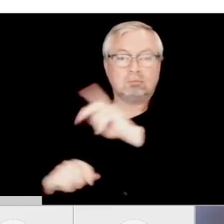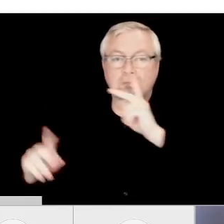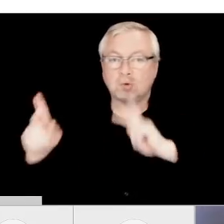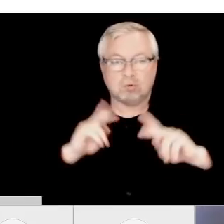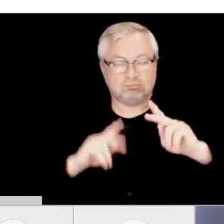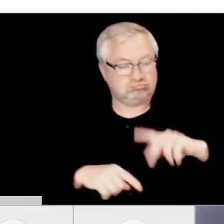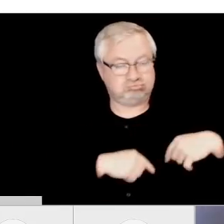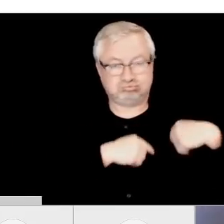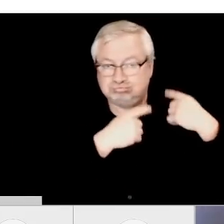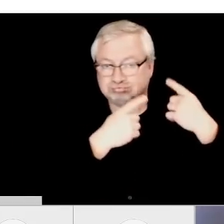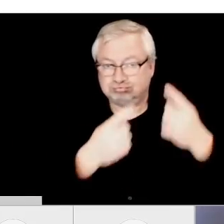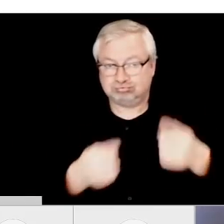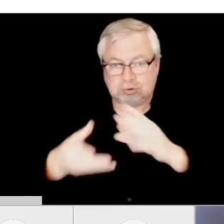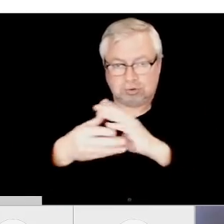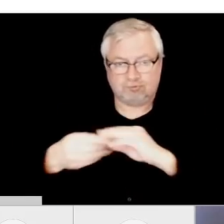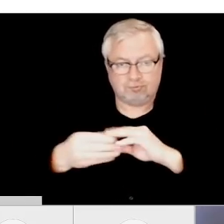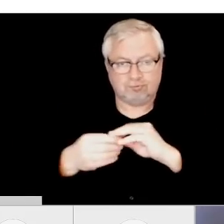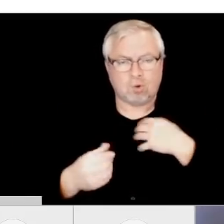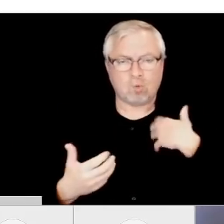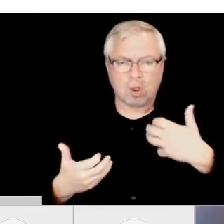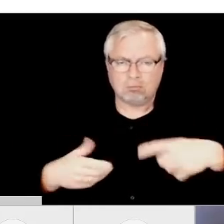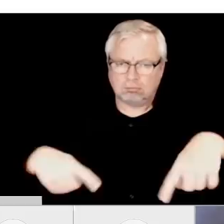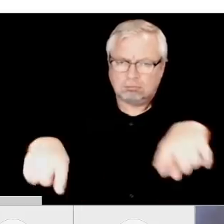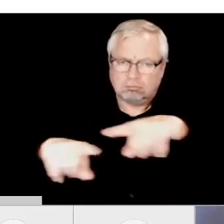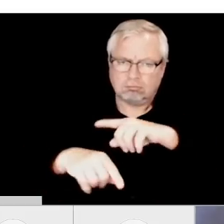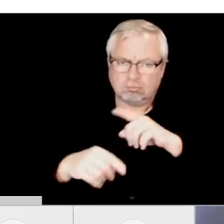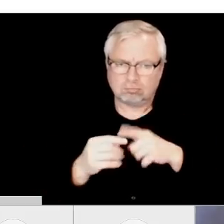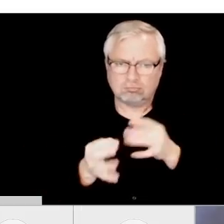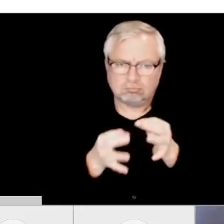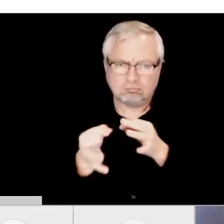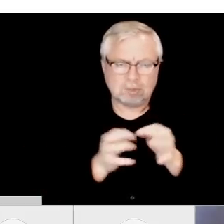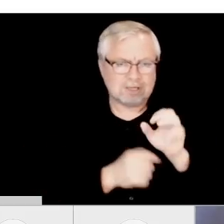address -- I think I did try to yesterday.